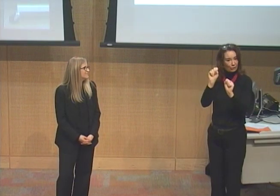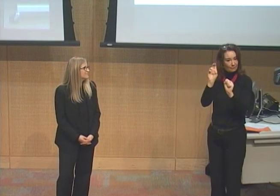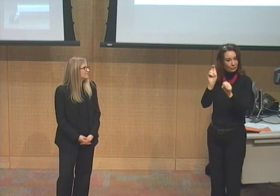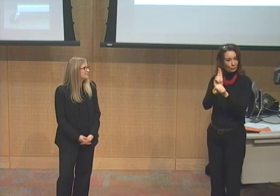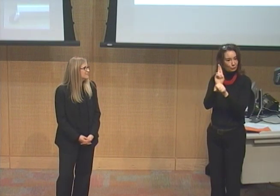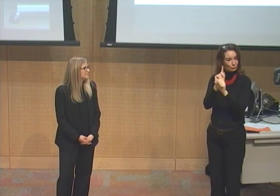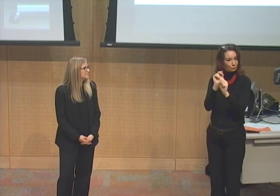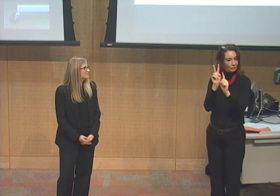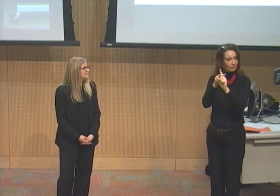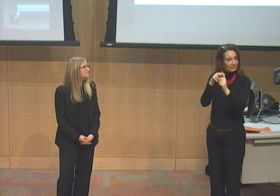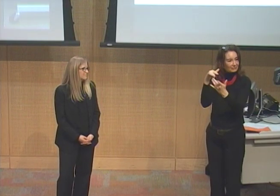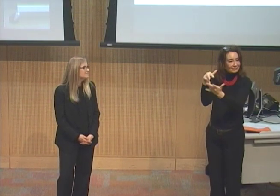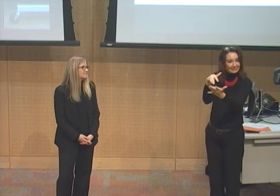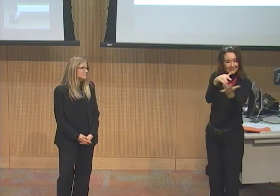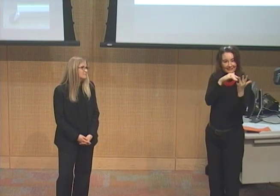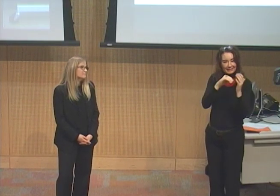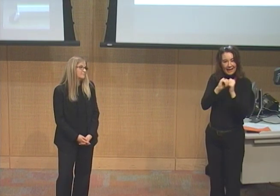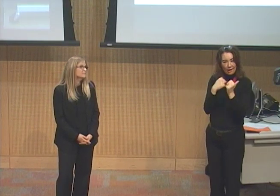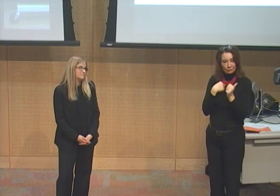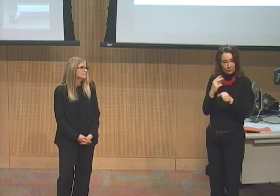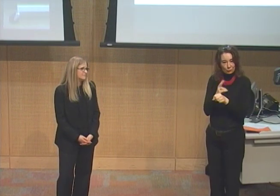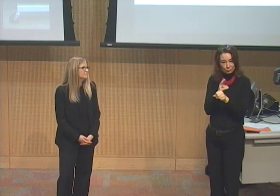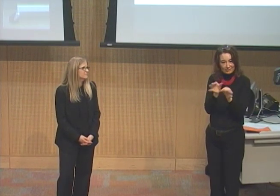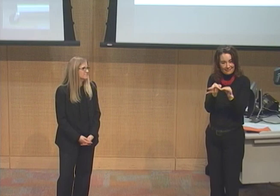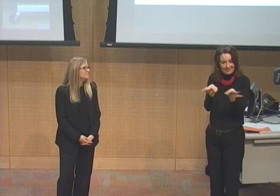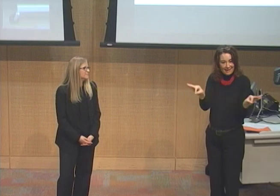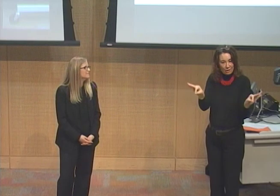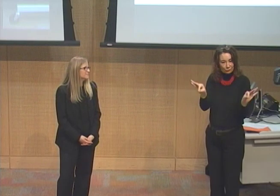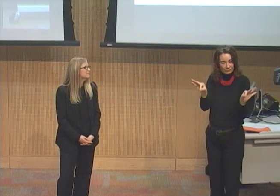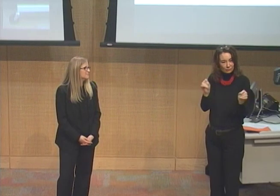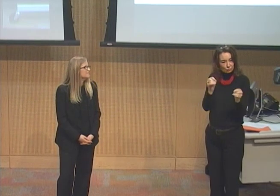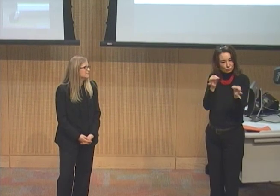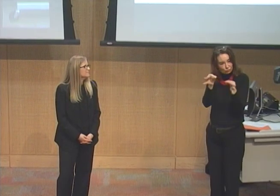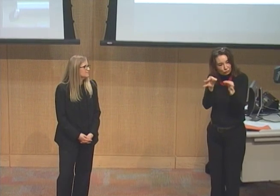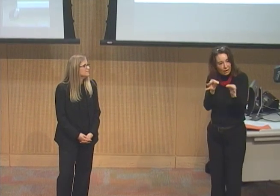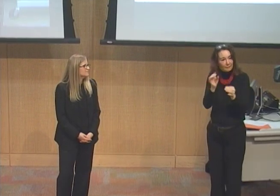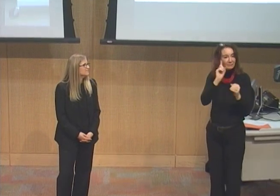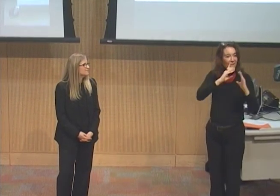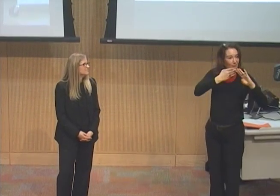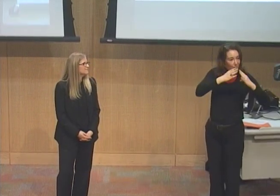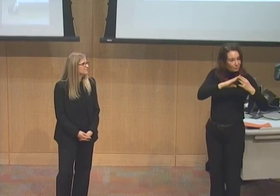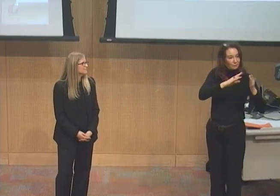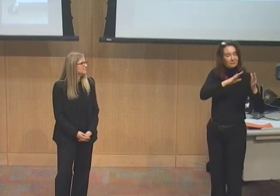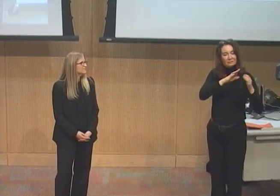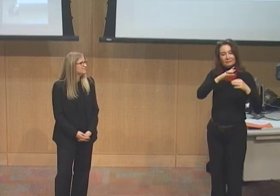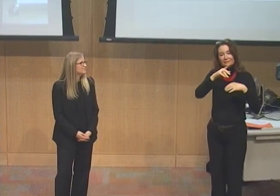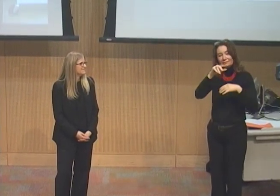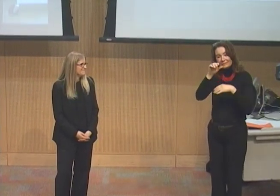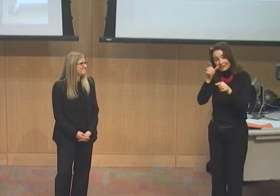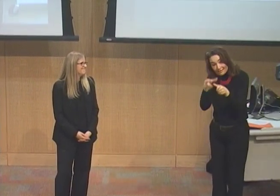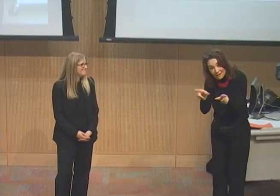critical discourse analysis and how it's applied to the study of language, the lexical choices,